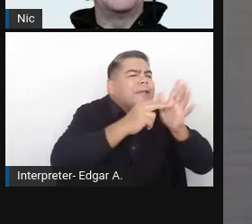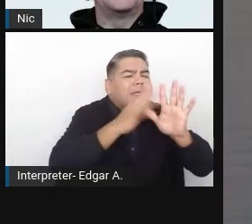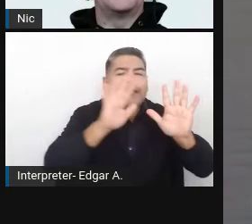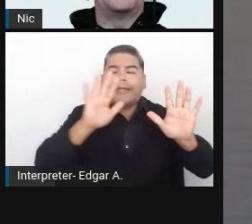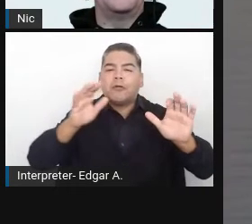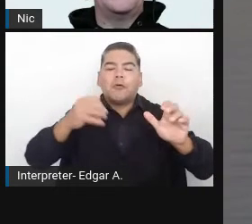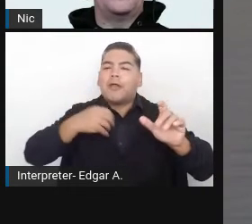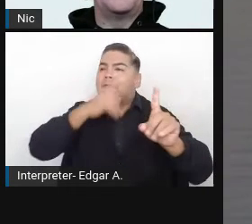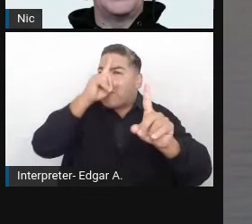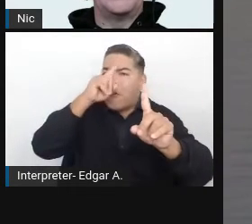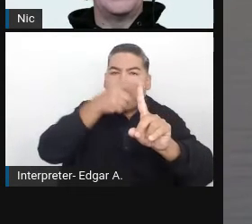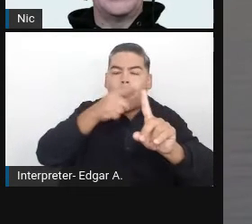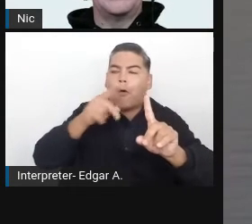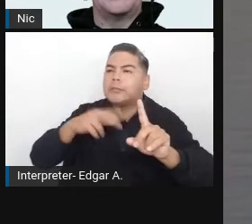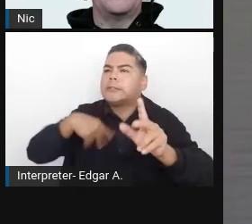because their booking website isn't accessible.